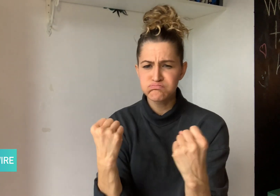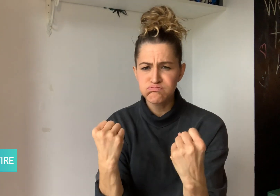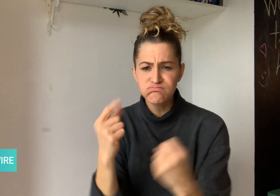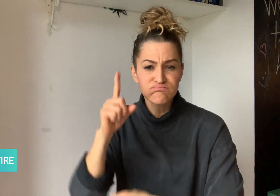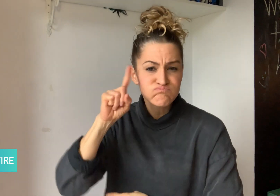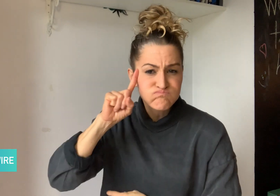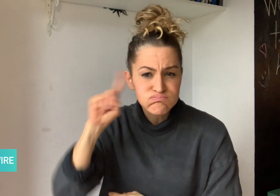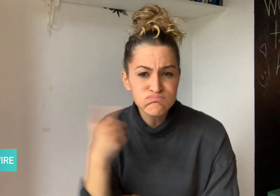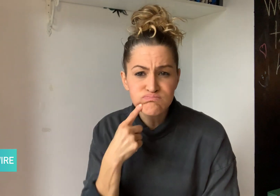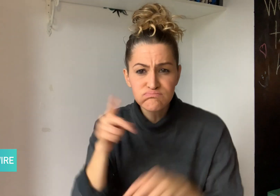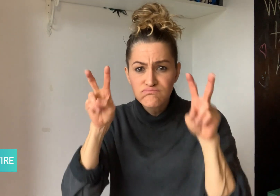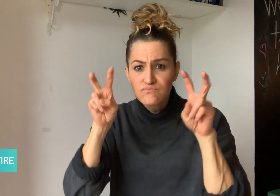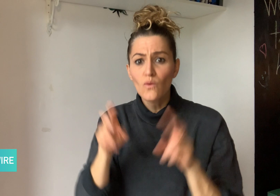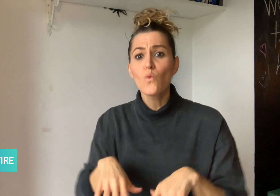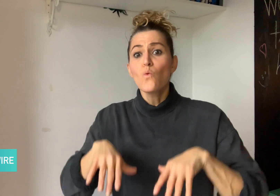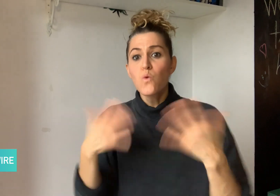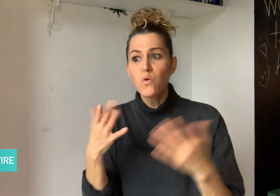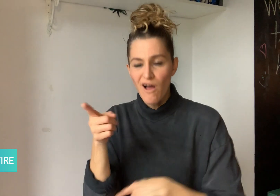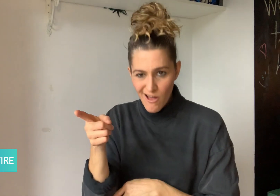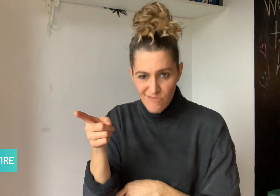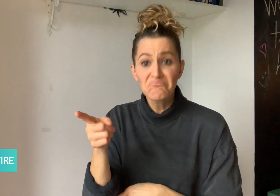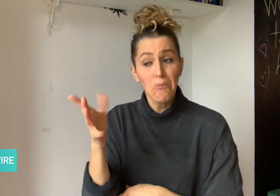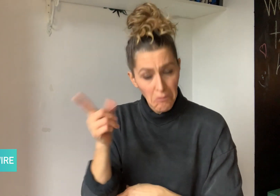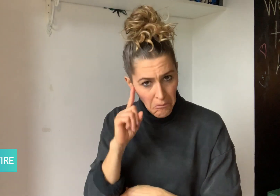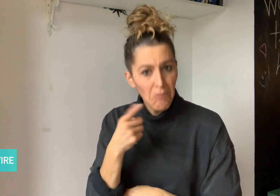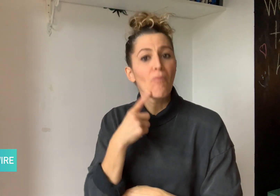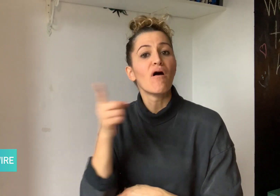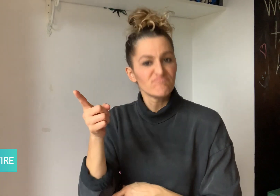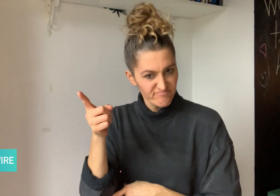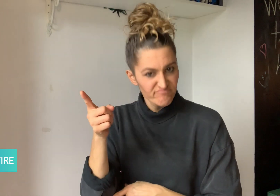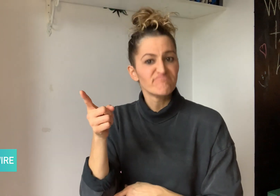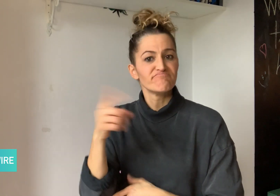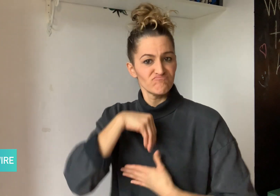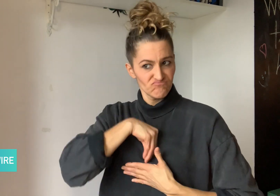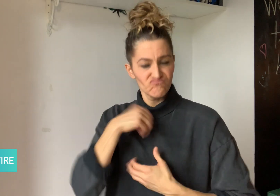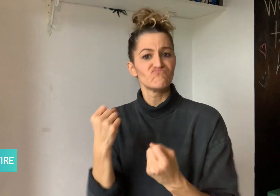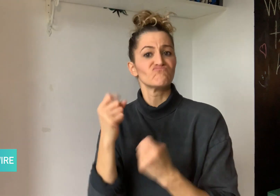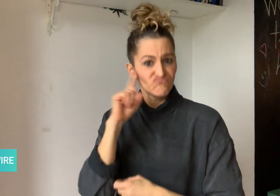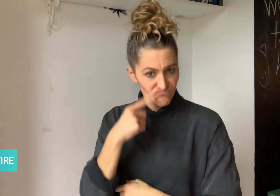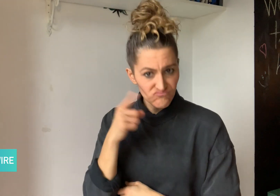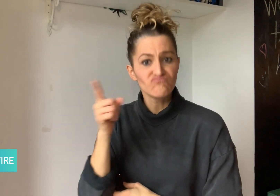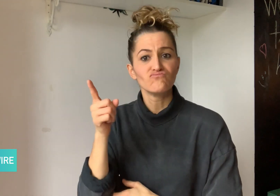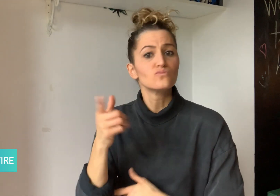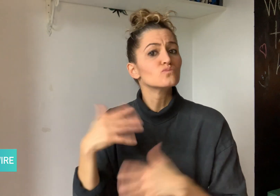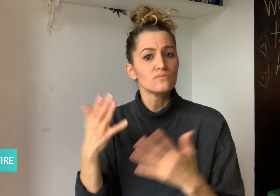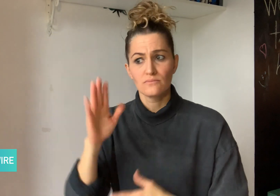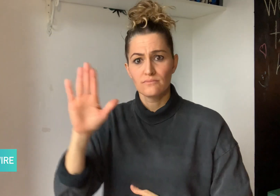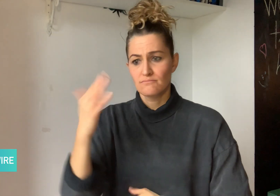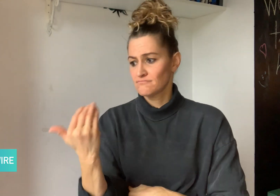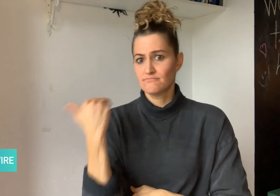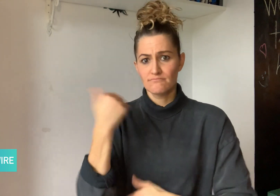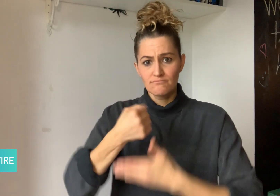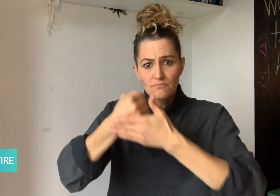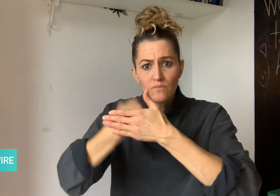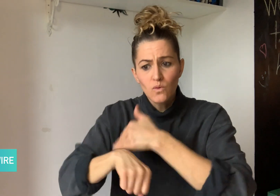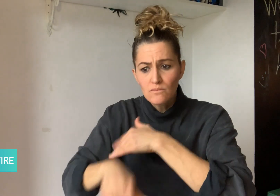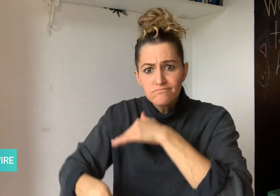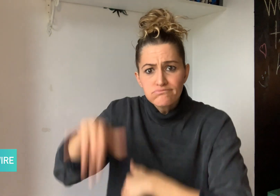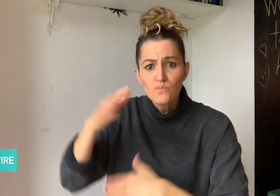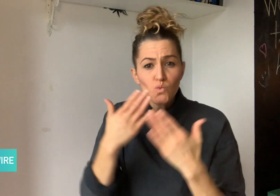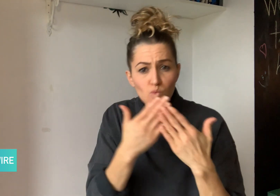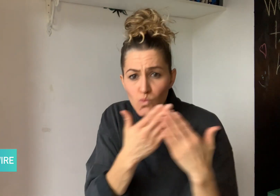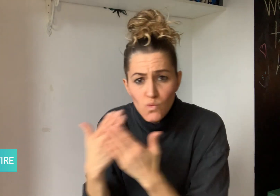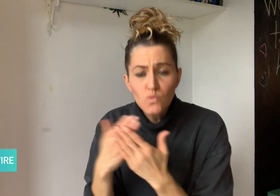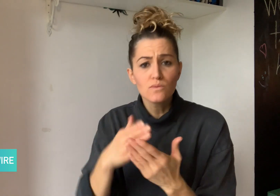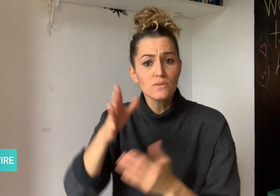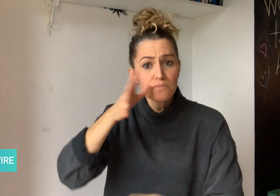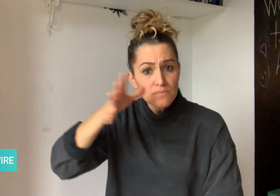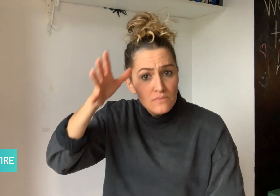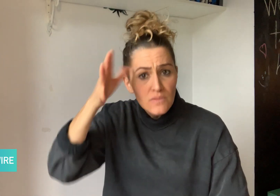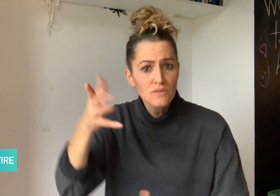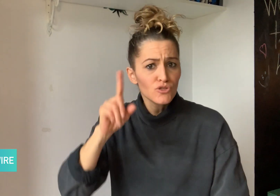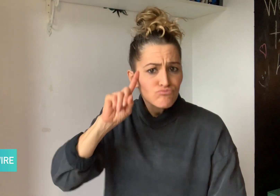is “very Deaf” or are “Deaf enough”, due to their Deaf background.